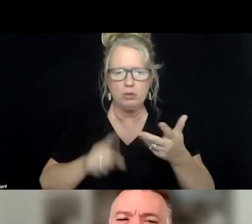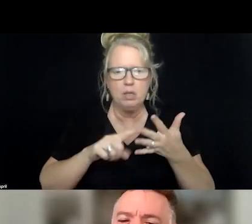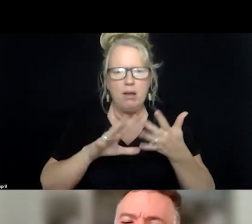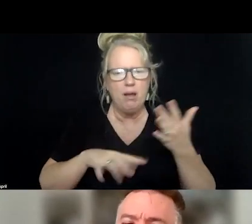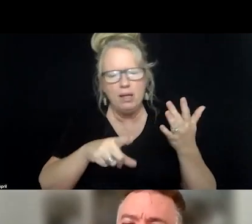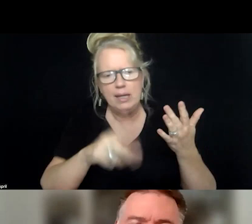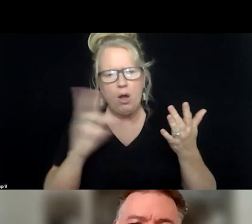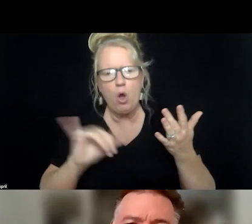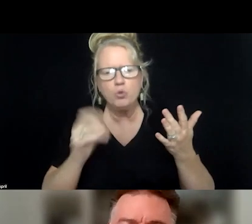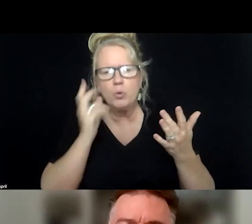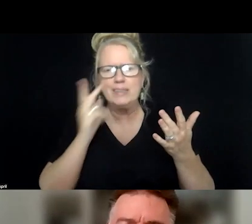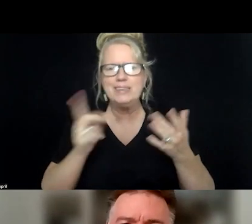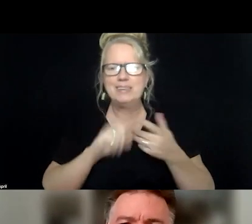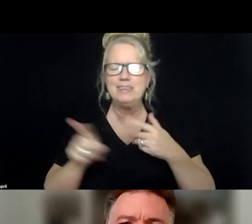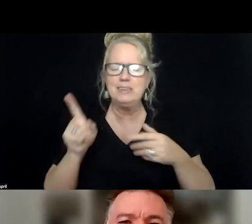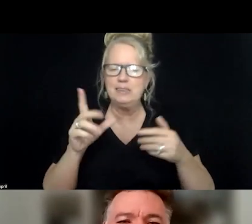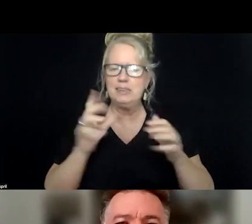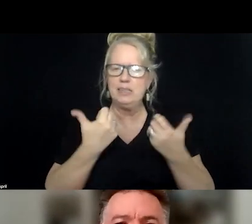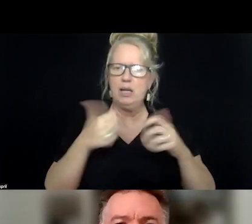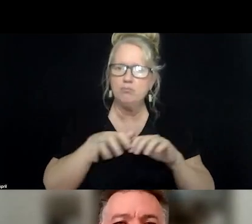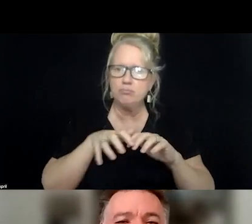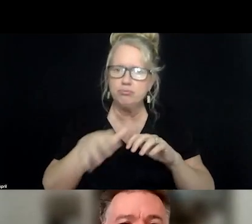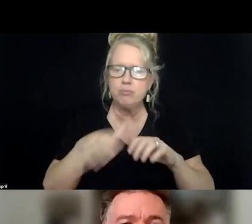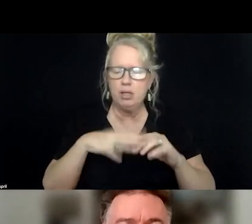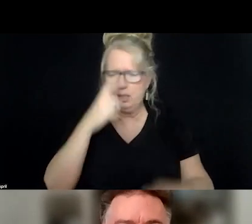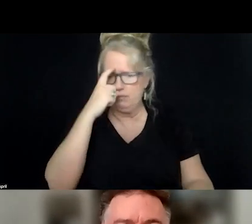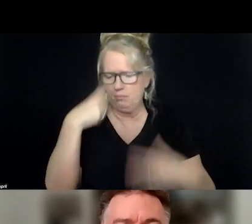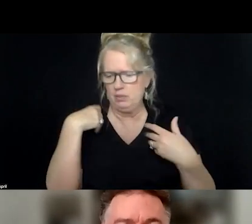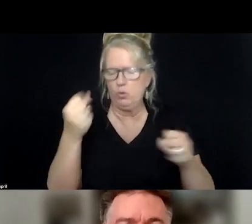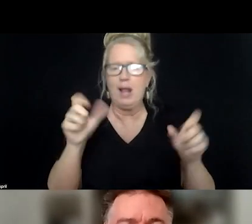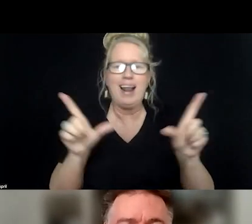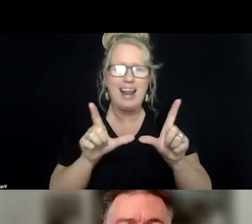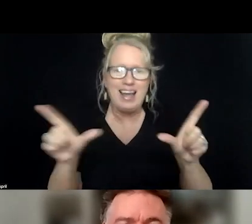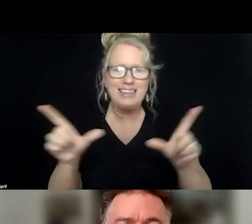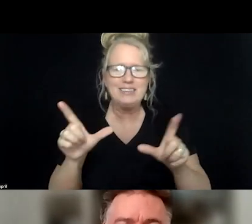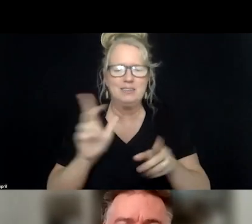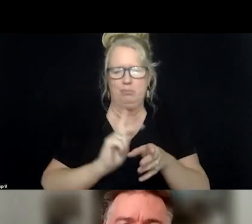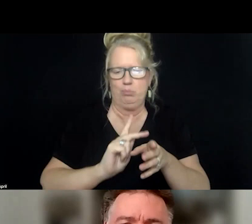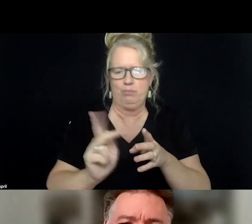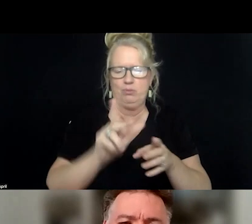I CAN LOOK AT MENTAL HEALTH LICENSED PROFESSIONALS IN THOSE COMMUNITIES.